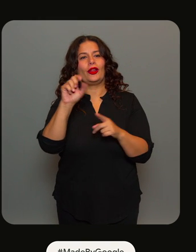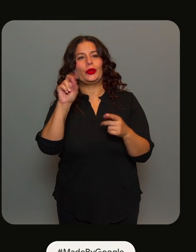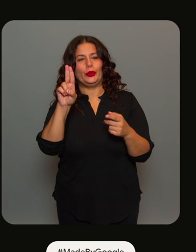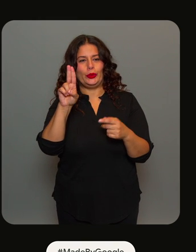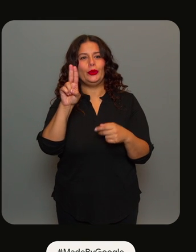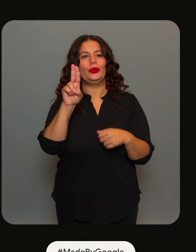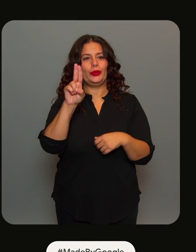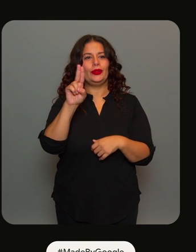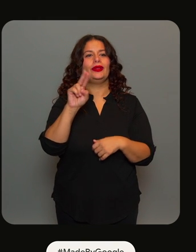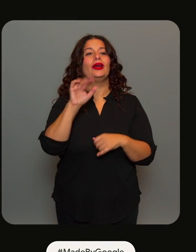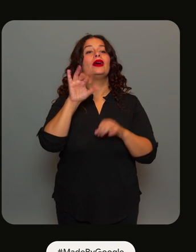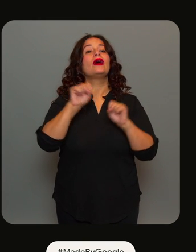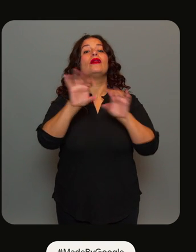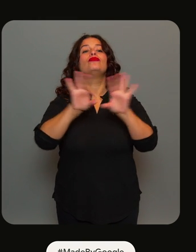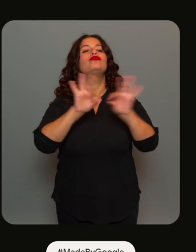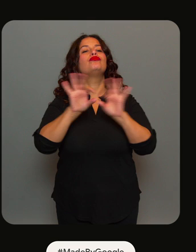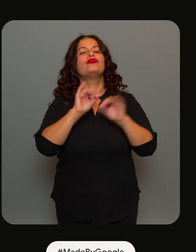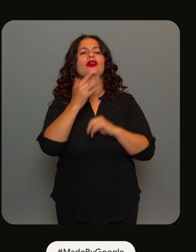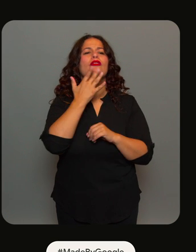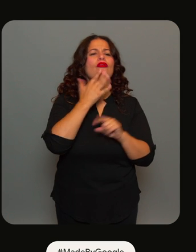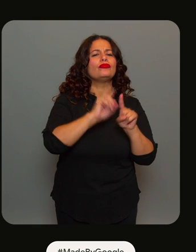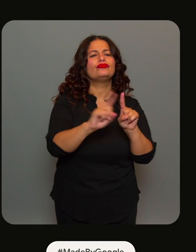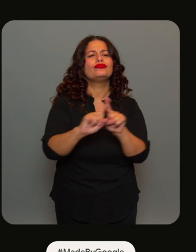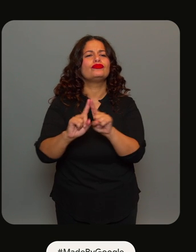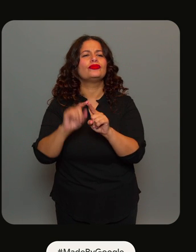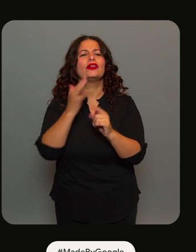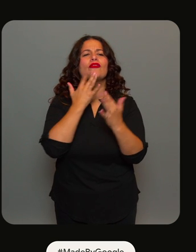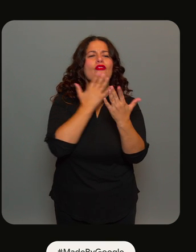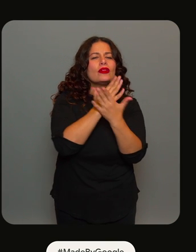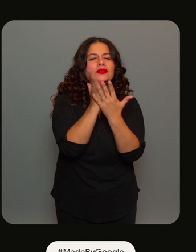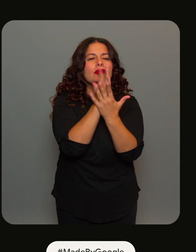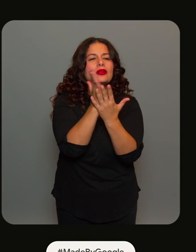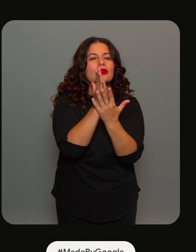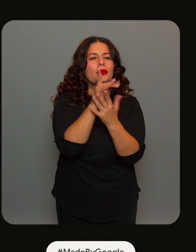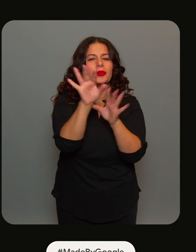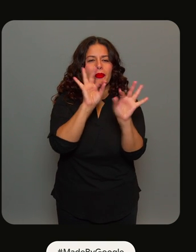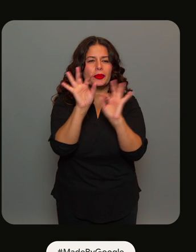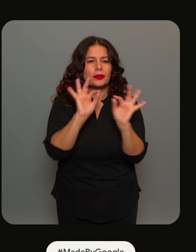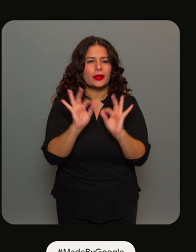color palette and new color variants based on your wallpaper and lock screens.